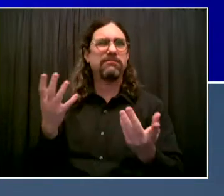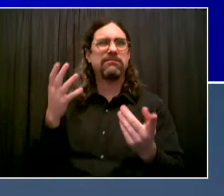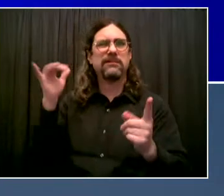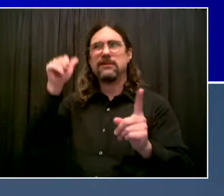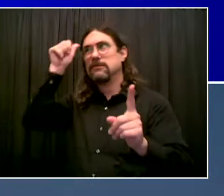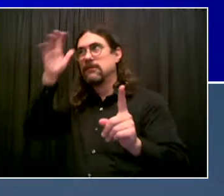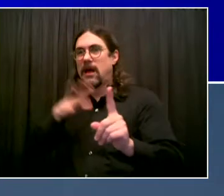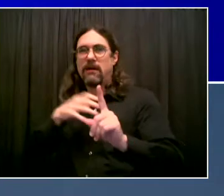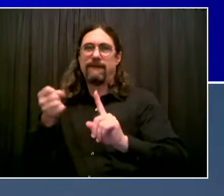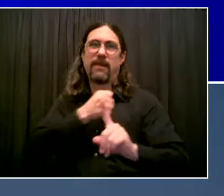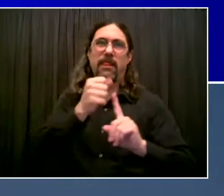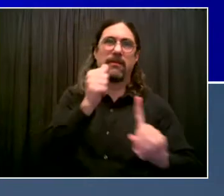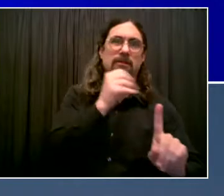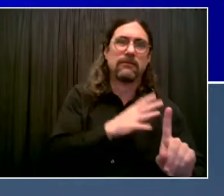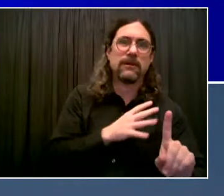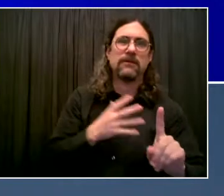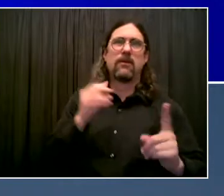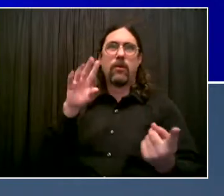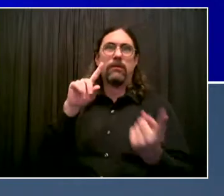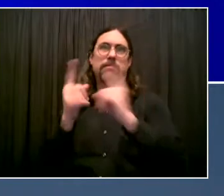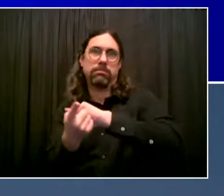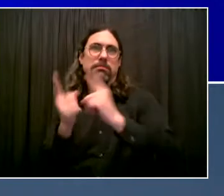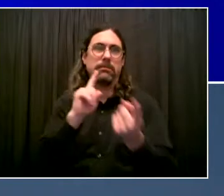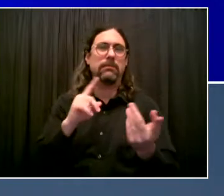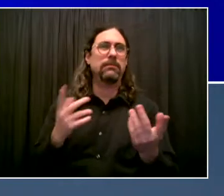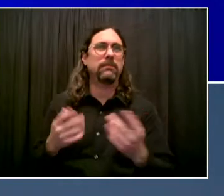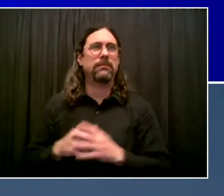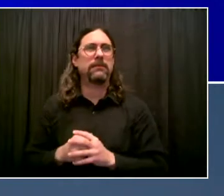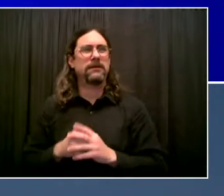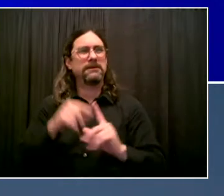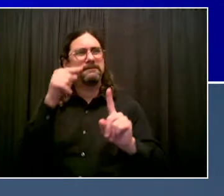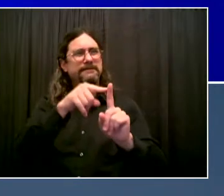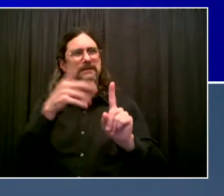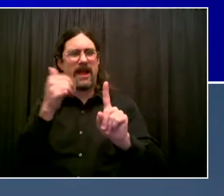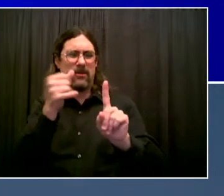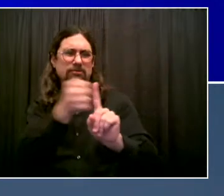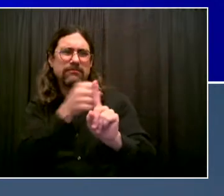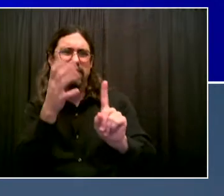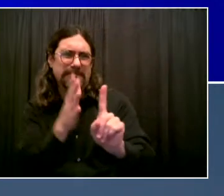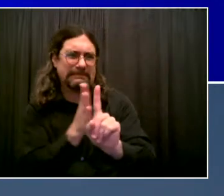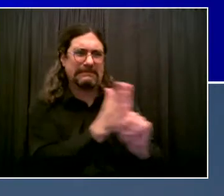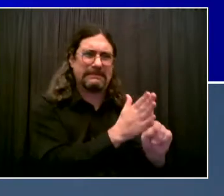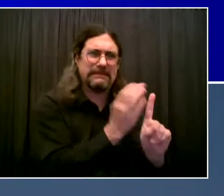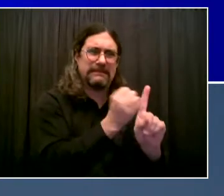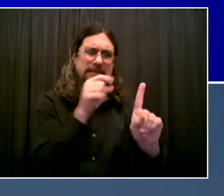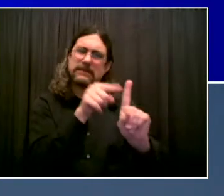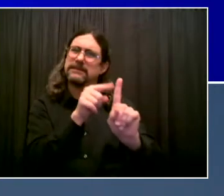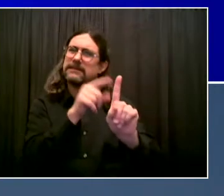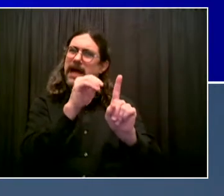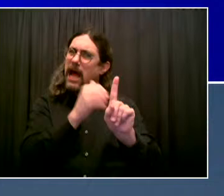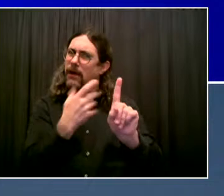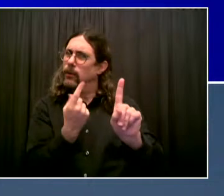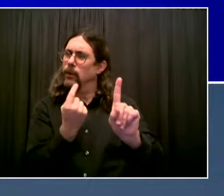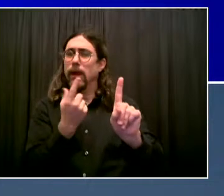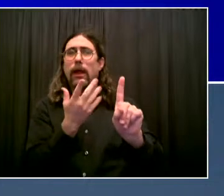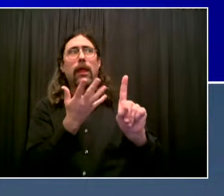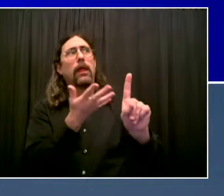VIOLENCE TO FOCUS AND STOP